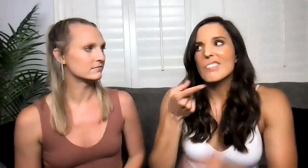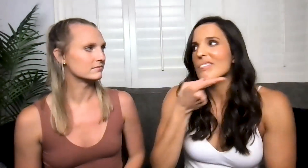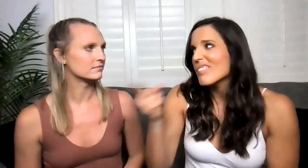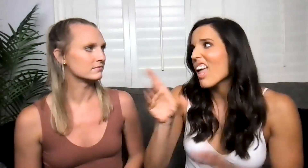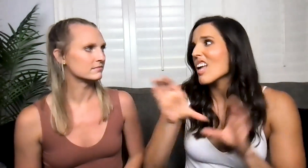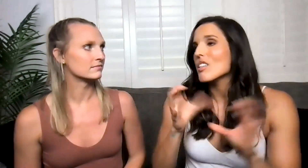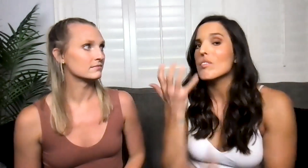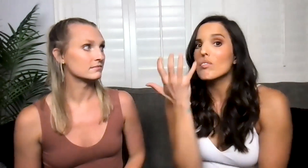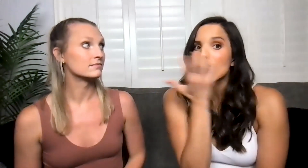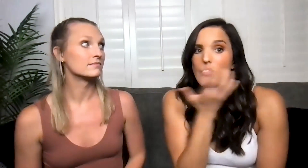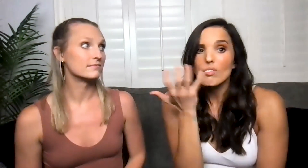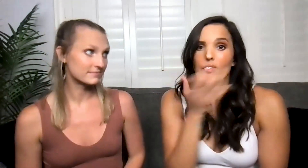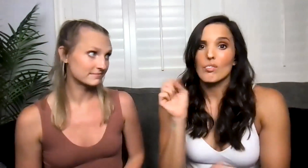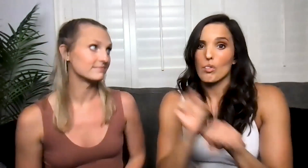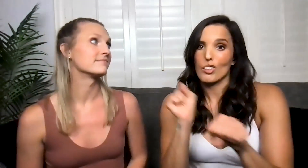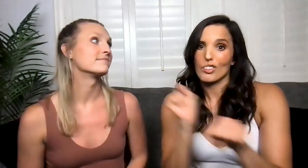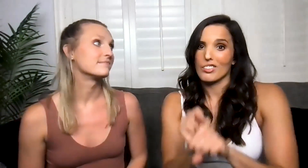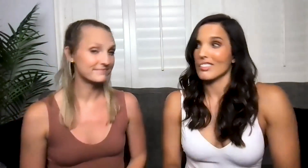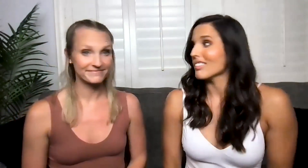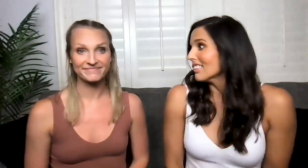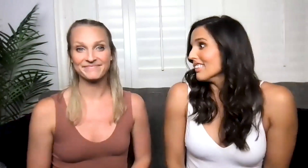they do amazing work.